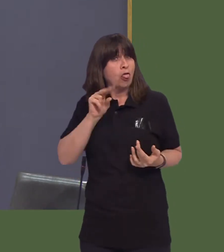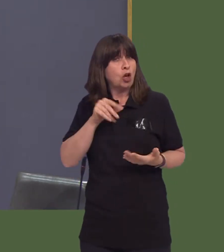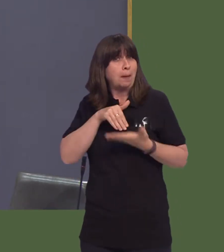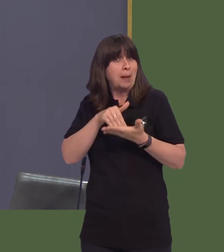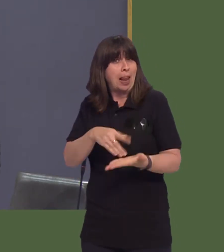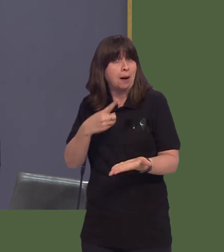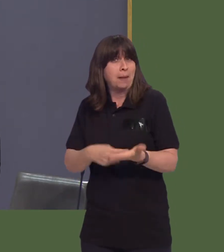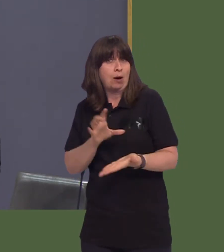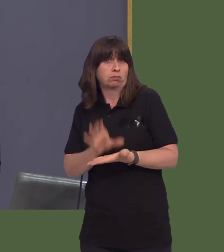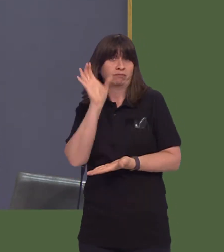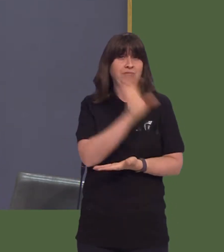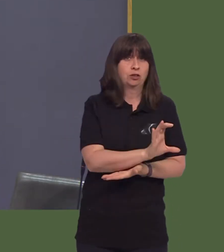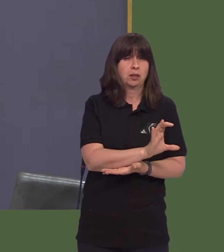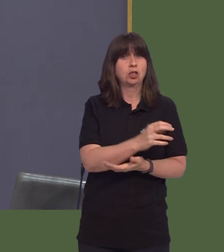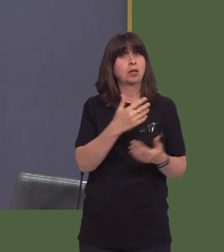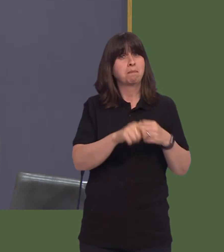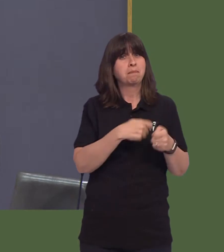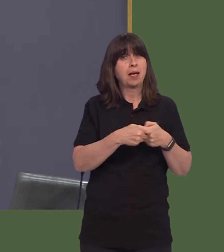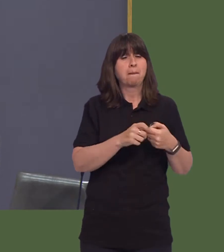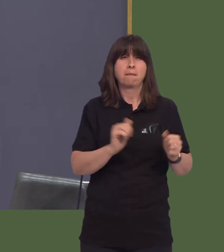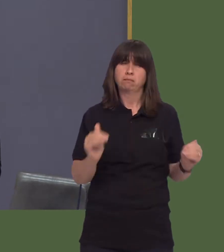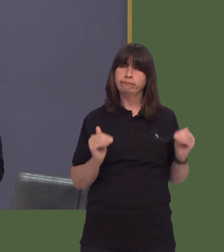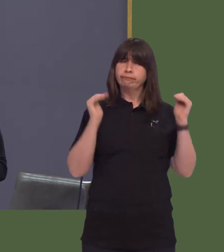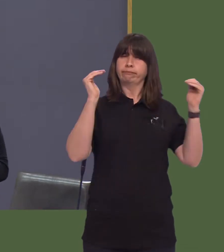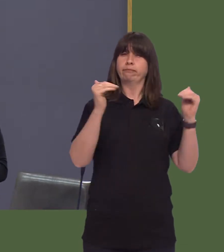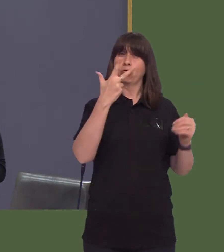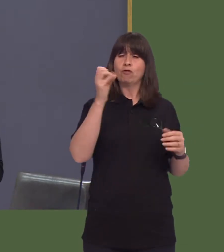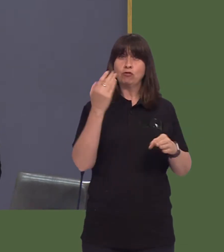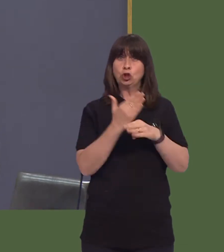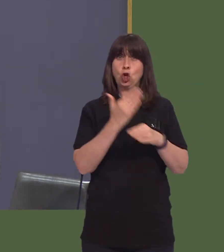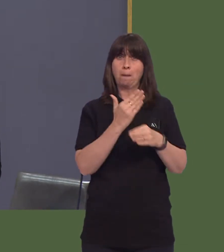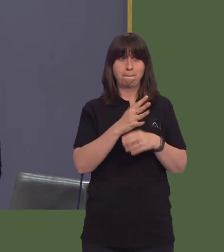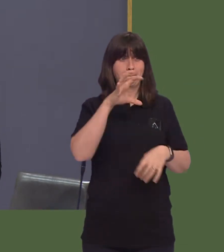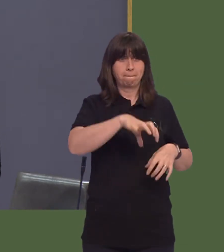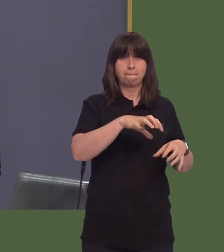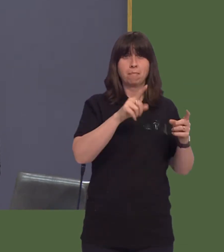and the creation of 300 high-calibre jobs in a facility that assembles, tests, and commissions